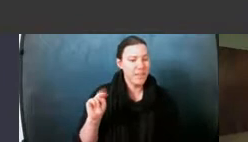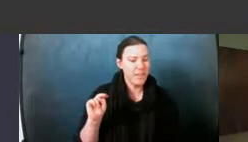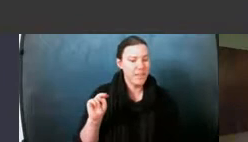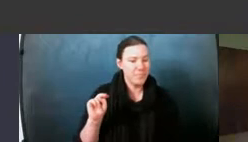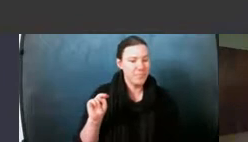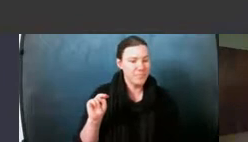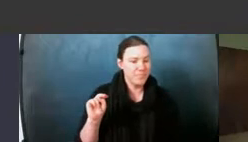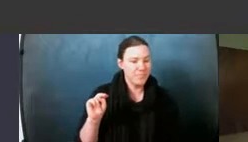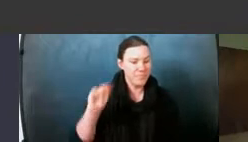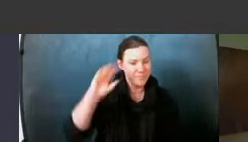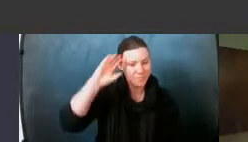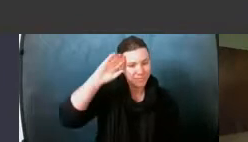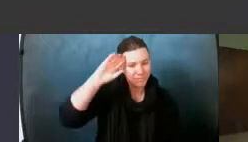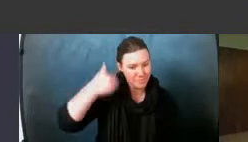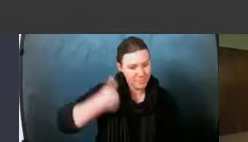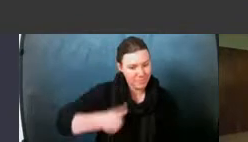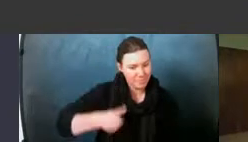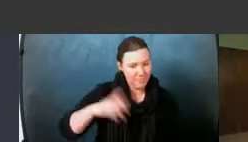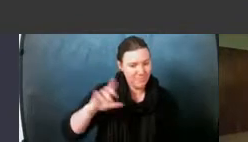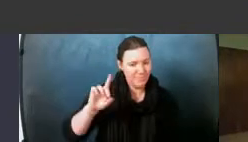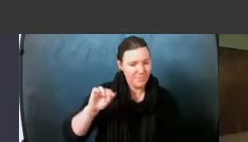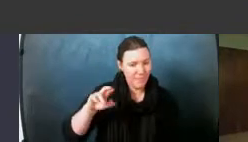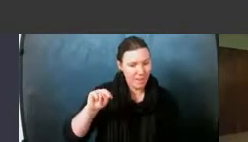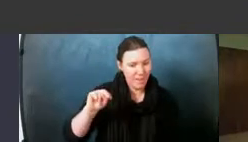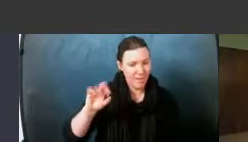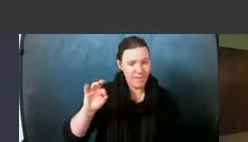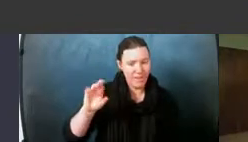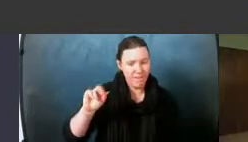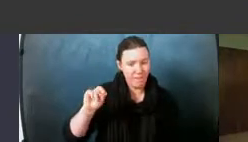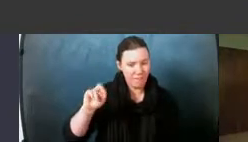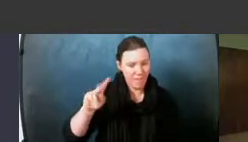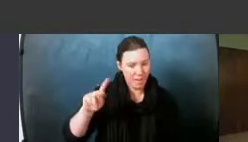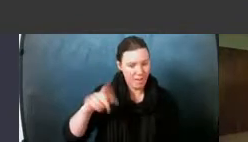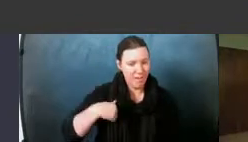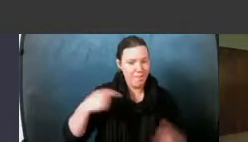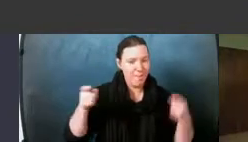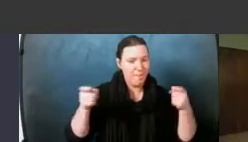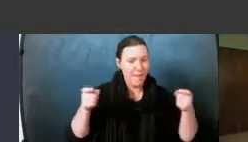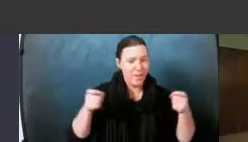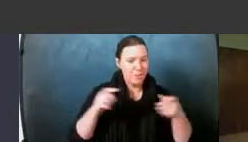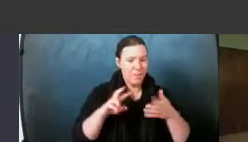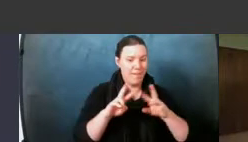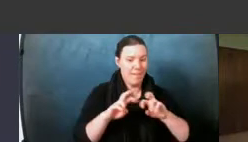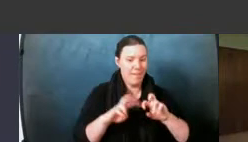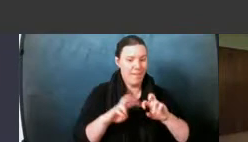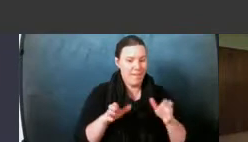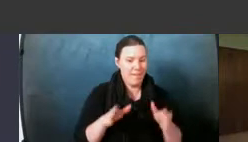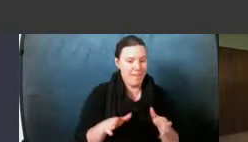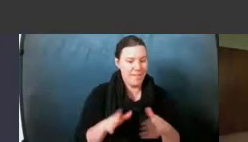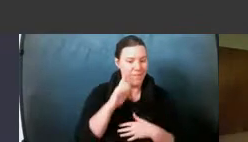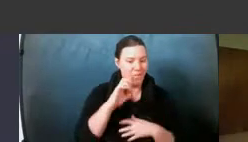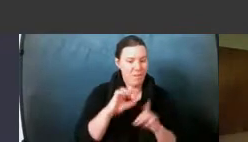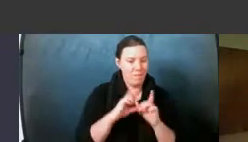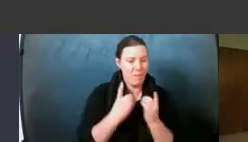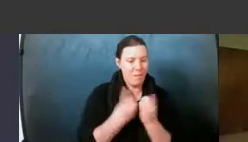[Dan] Hi there, I'm Dan Frank, I'm a management analyst with the Washington State Department of Health in the Health Systems Quality Assurance Division. Welcome everybody.